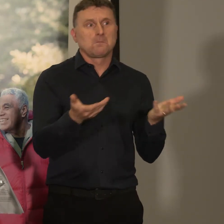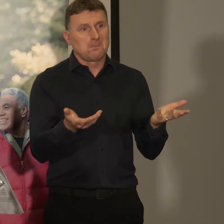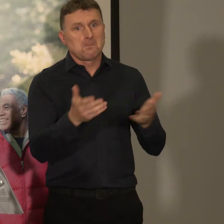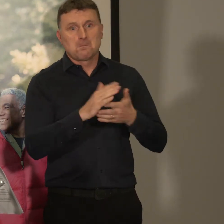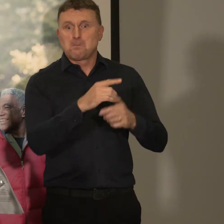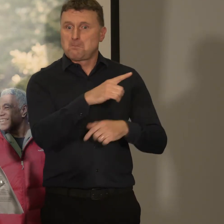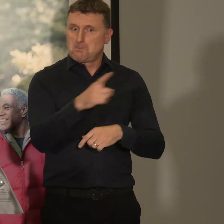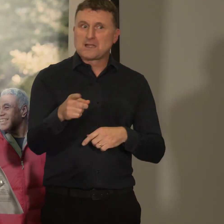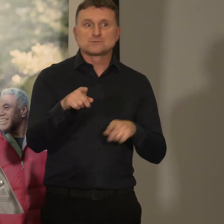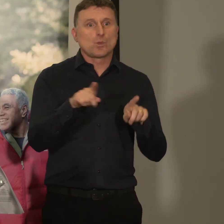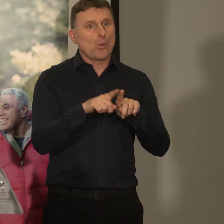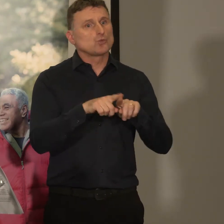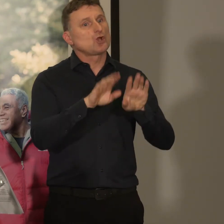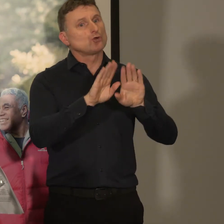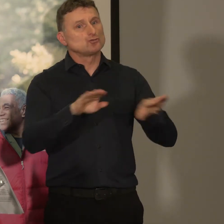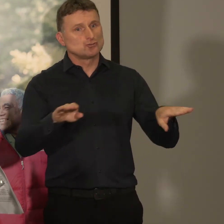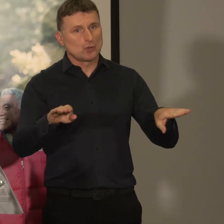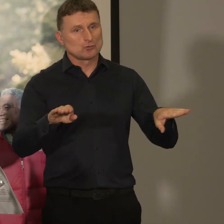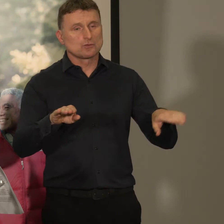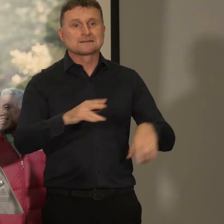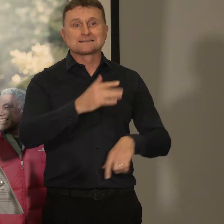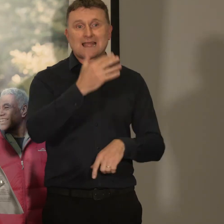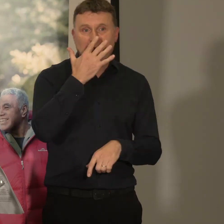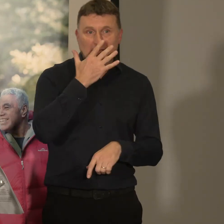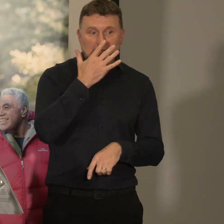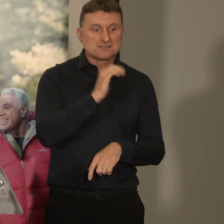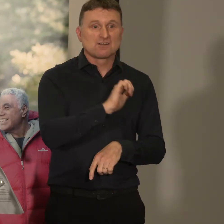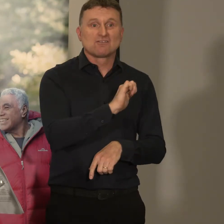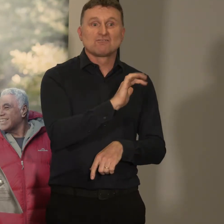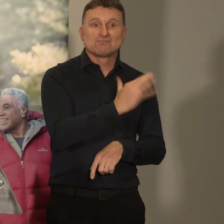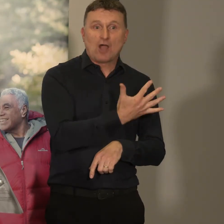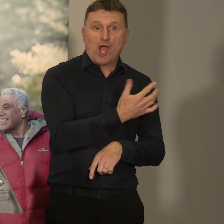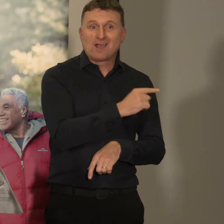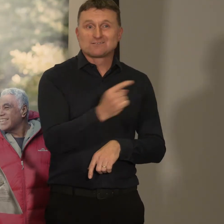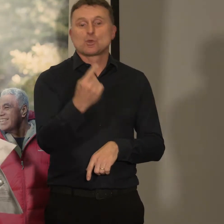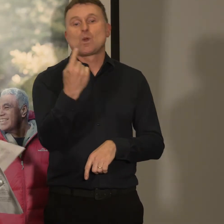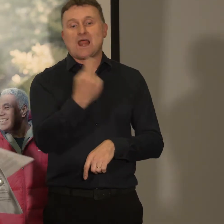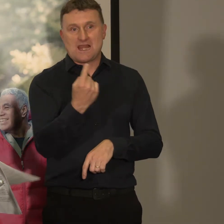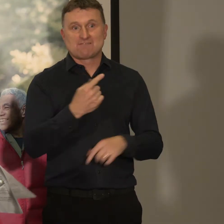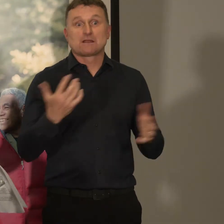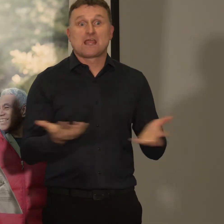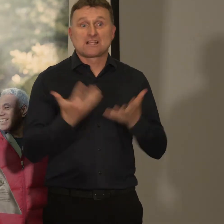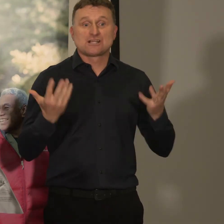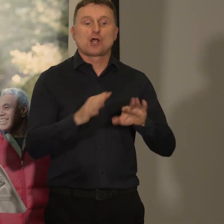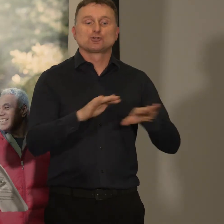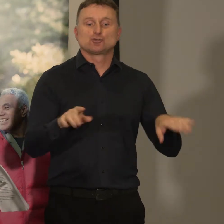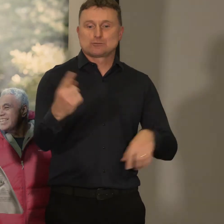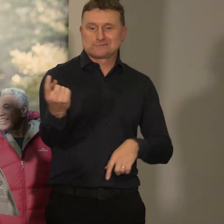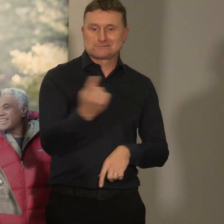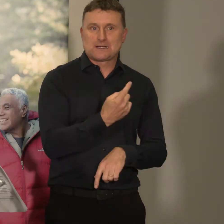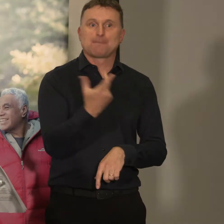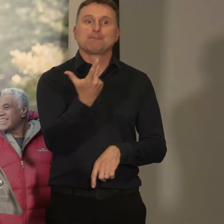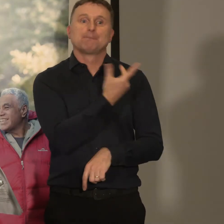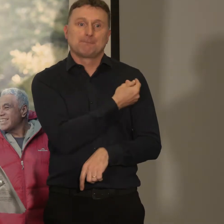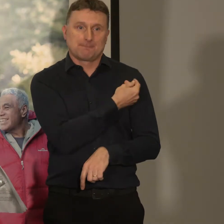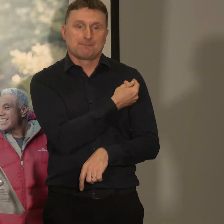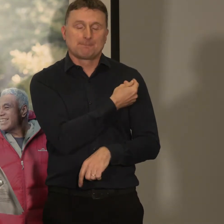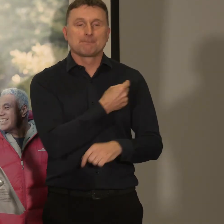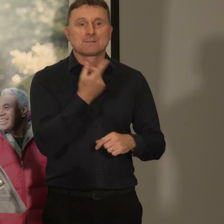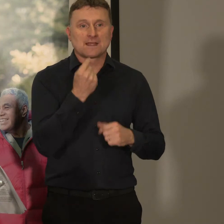opportunity for vaccination, remembering that the Pfizer